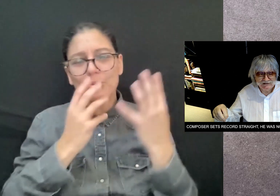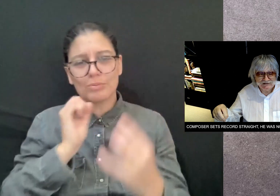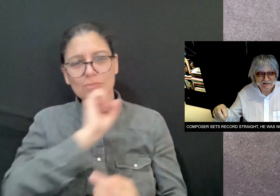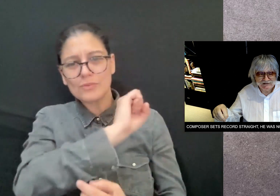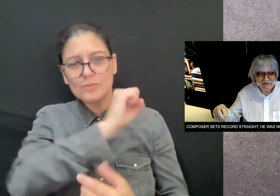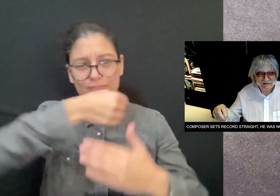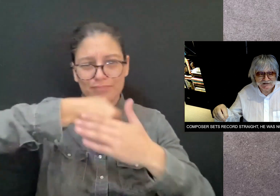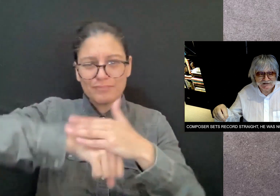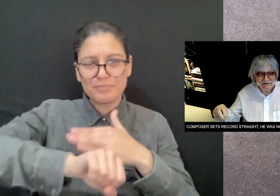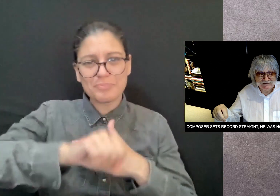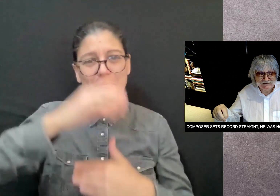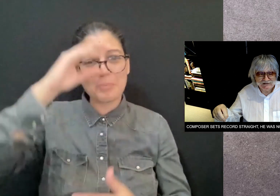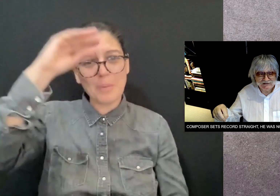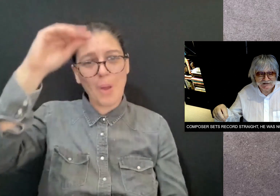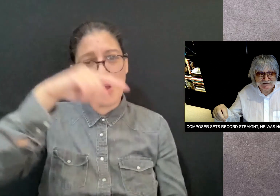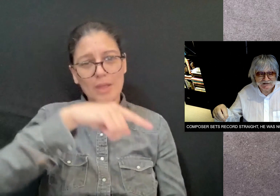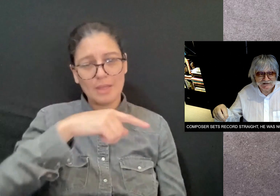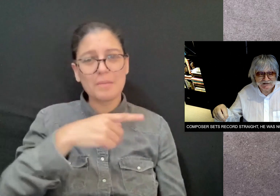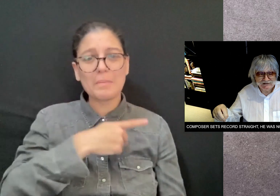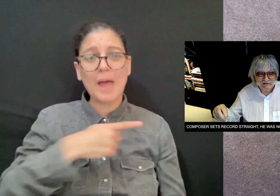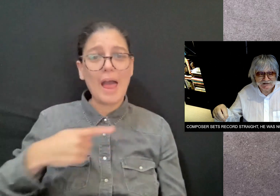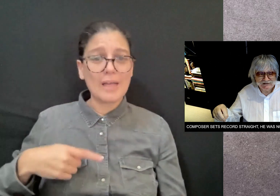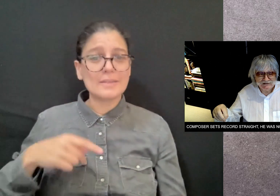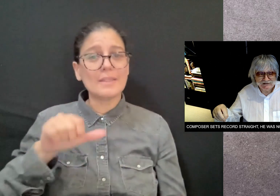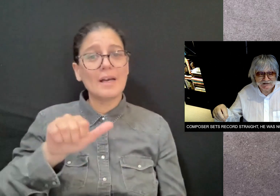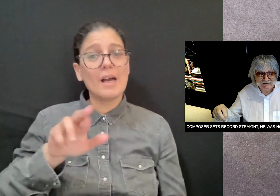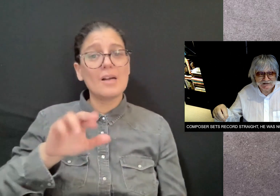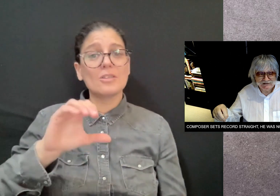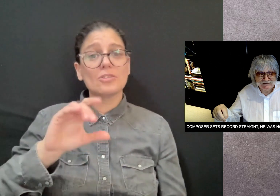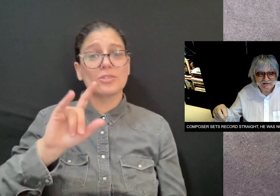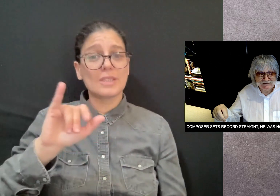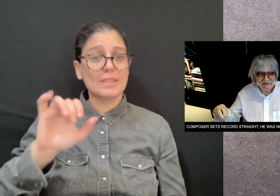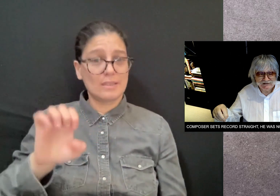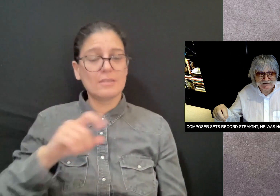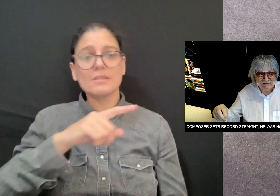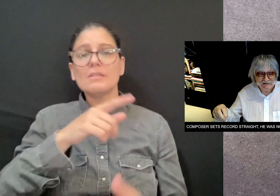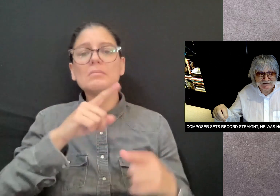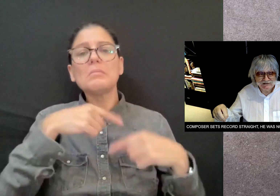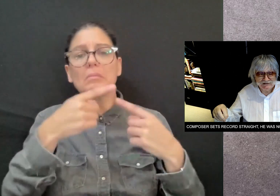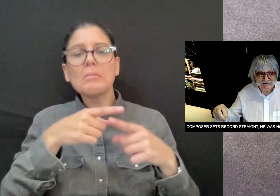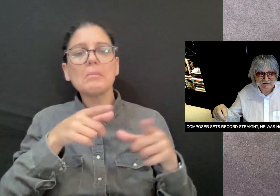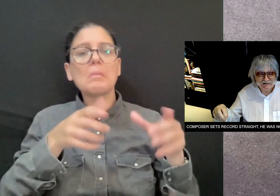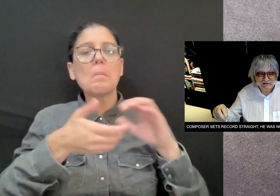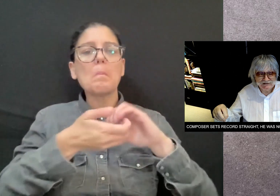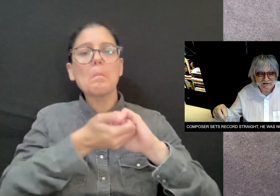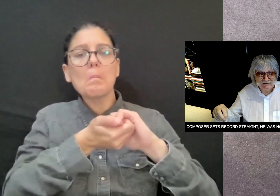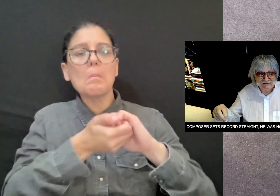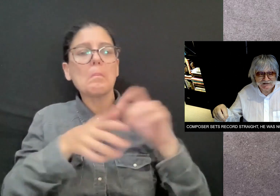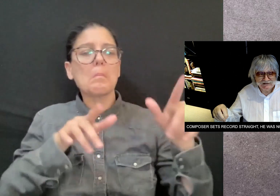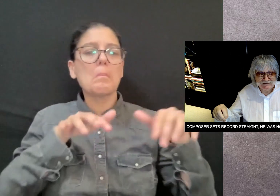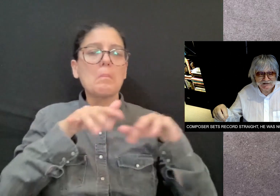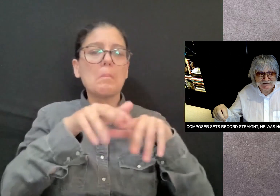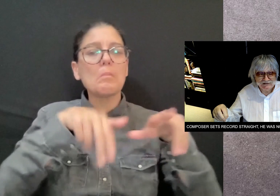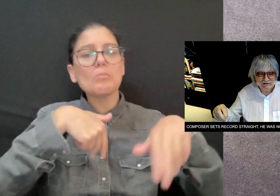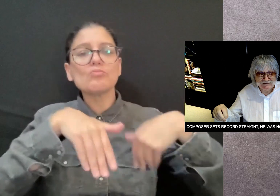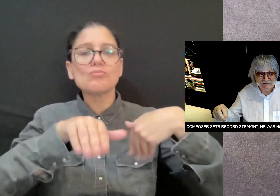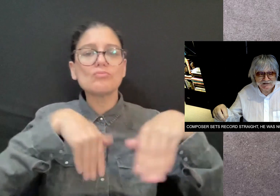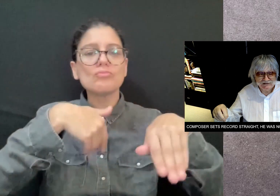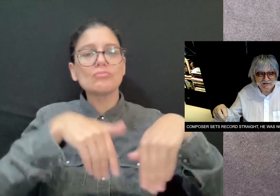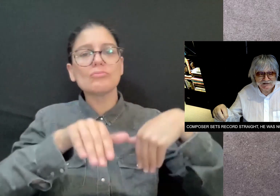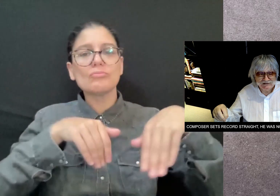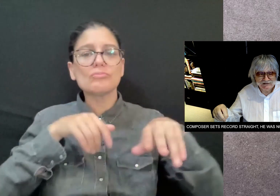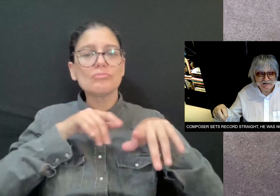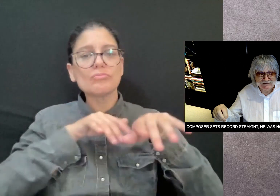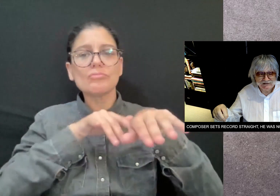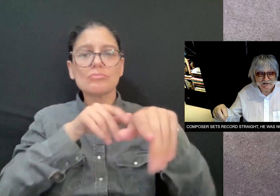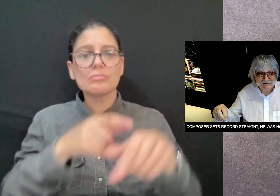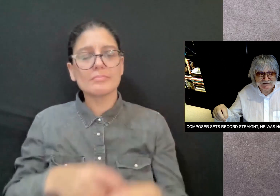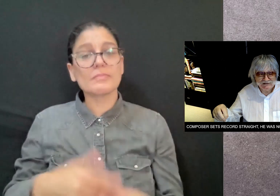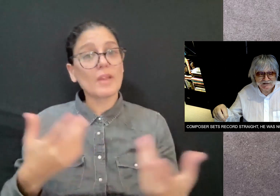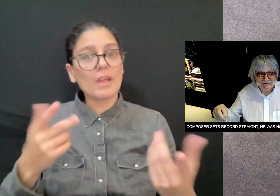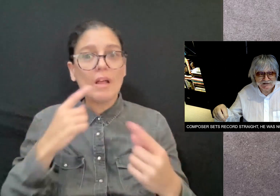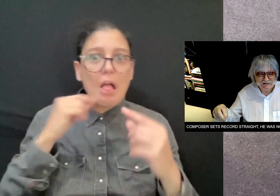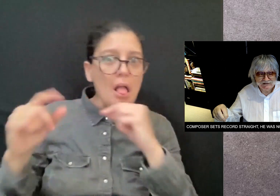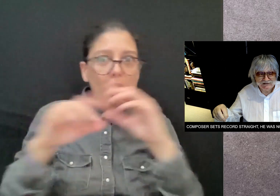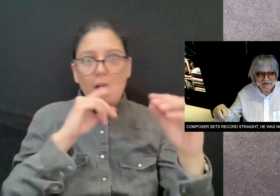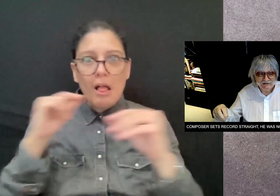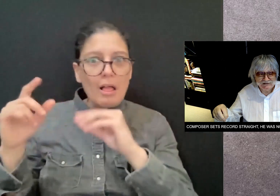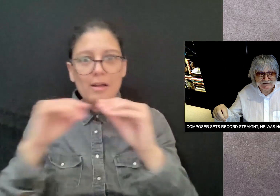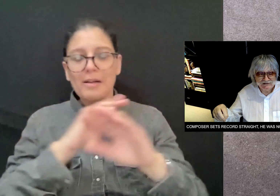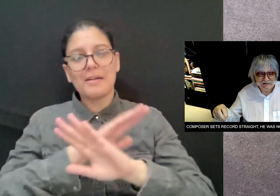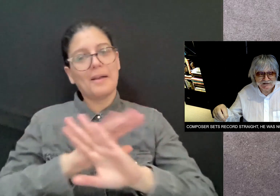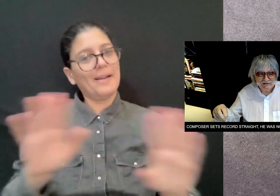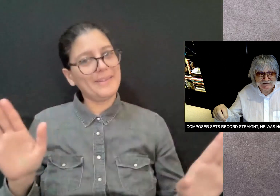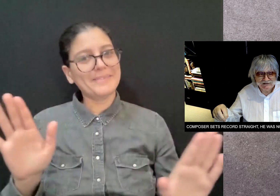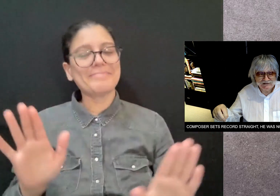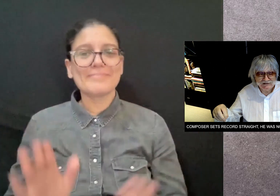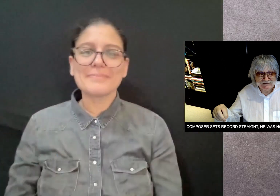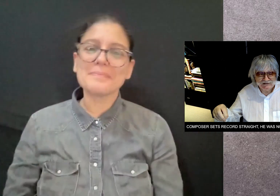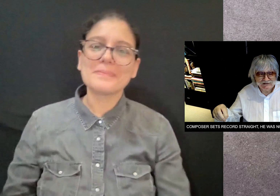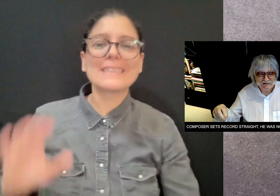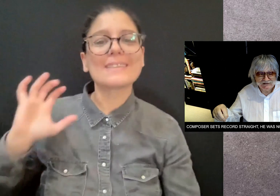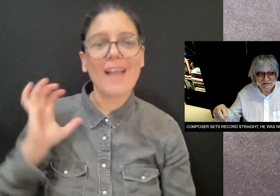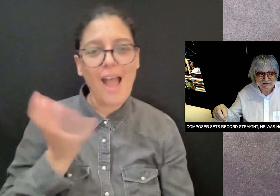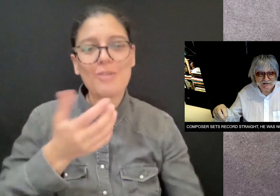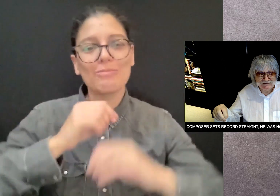birthday and hiking with friends mystery solved Sign1News will be broadcasting international